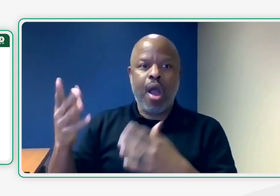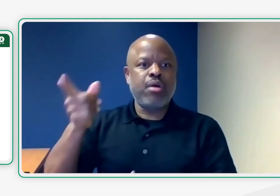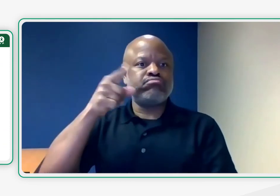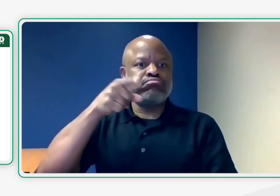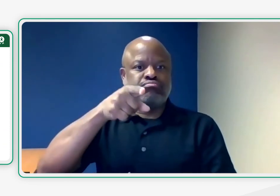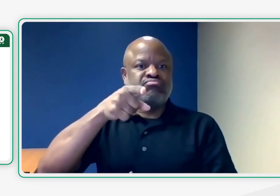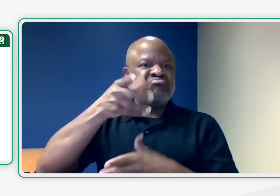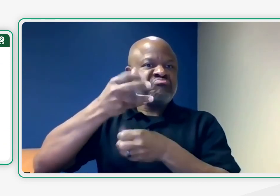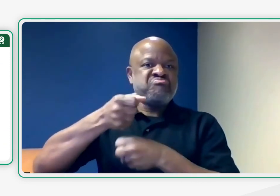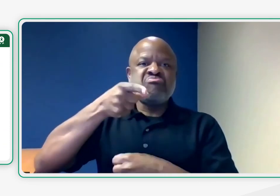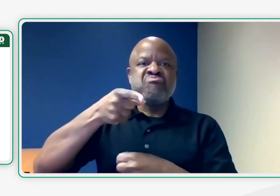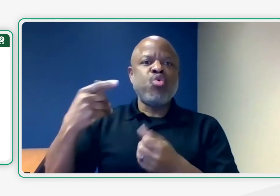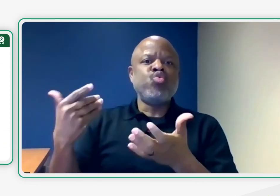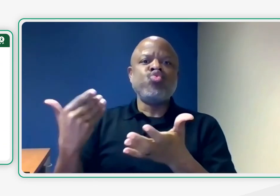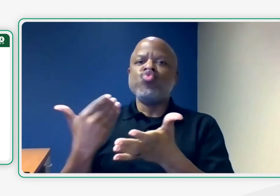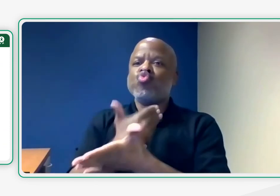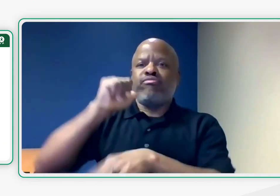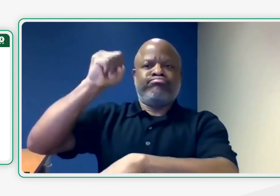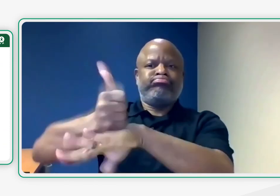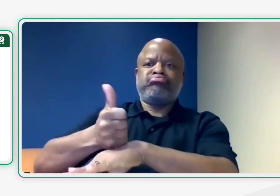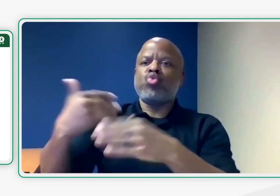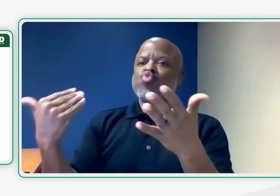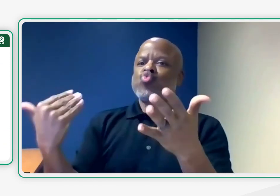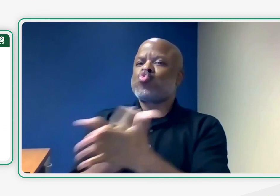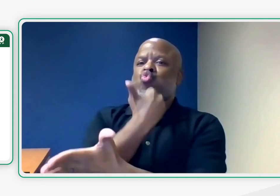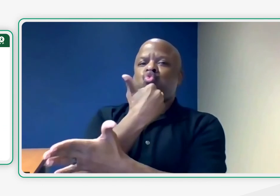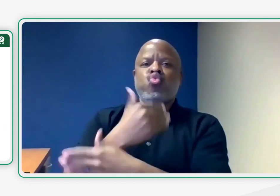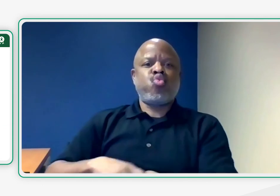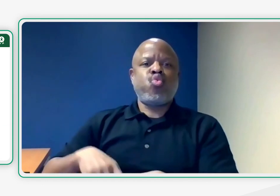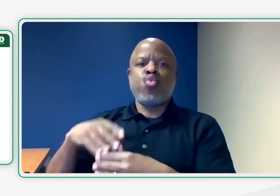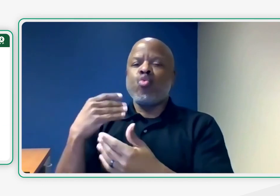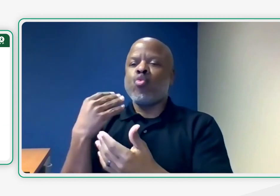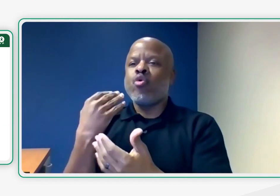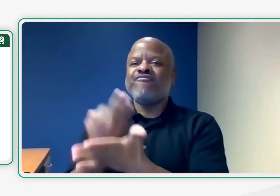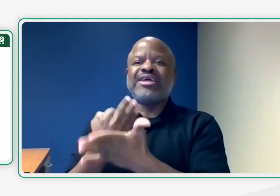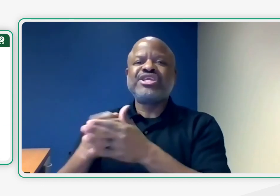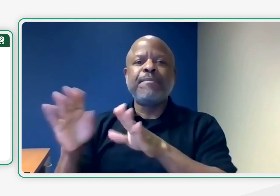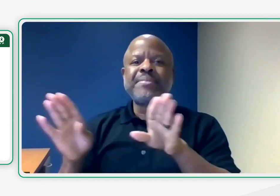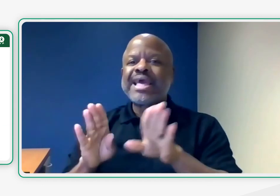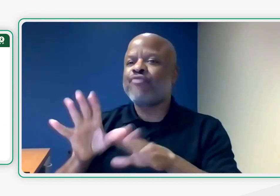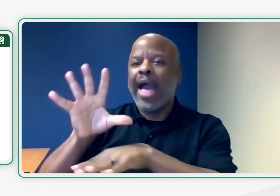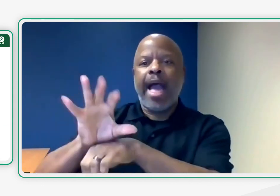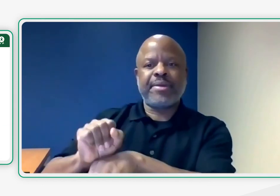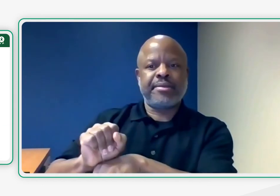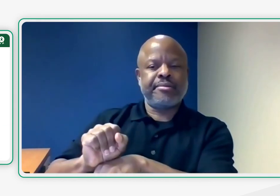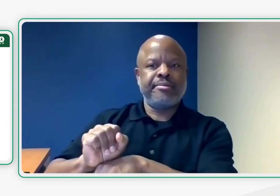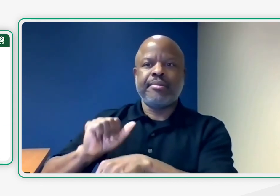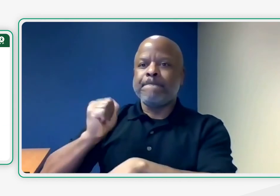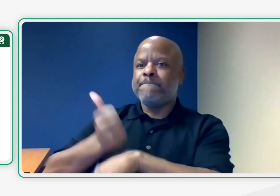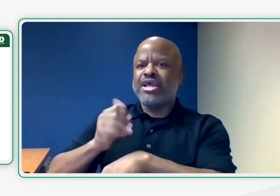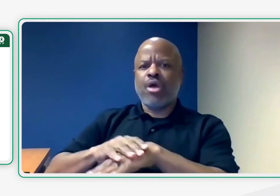So the purpose of today's workshop is: to establish new financial behavior habits